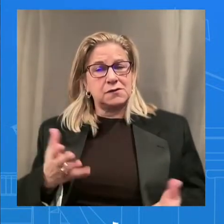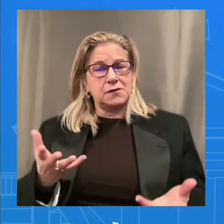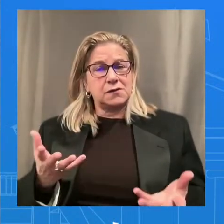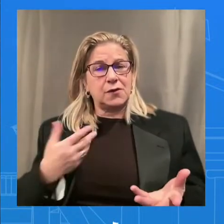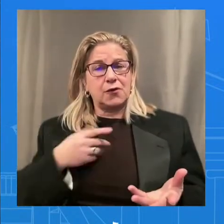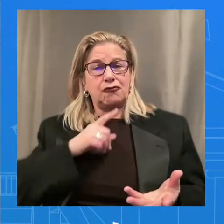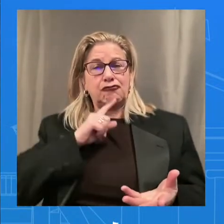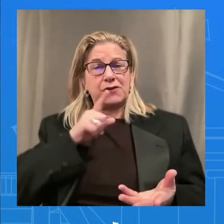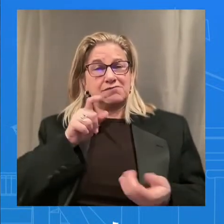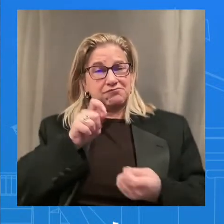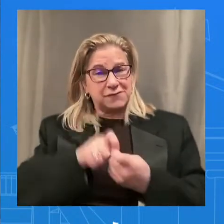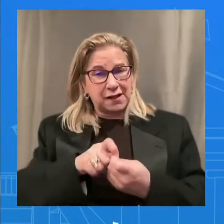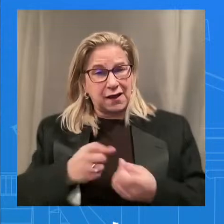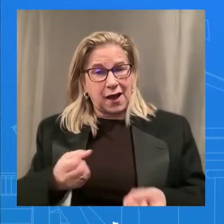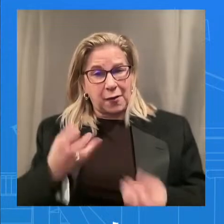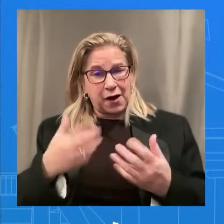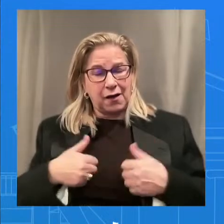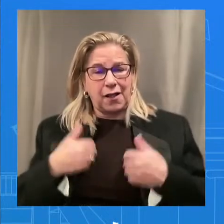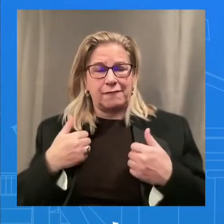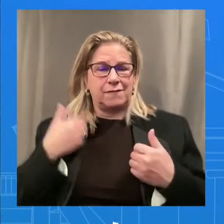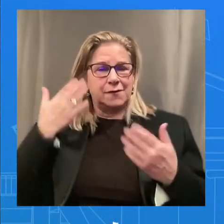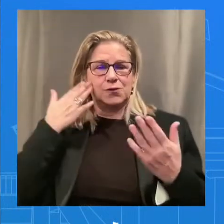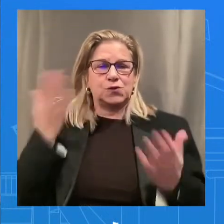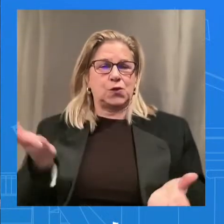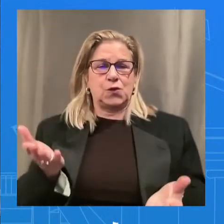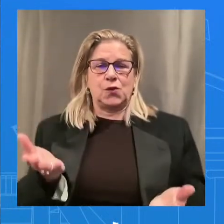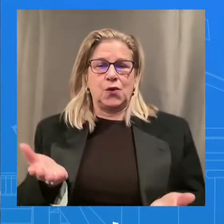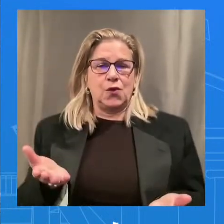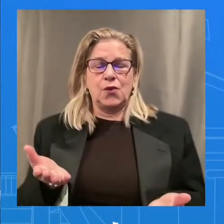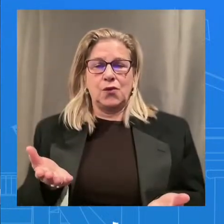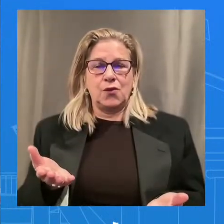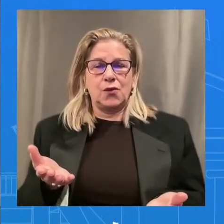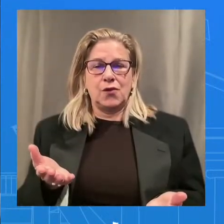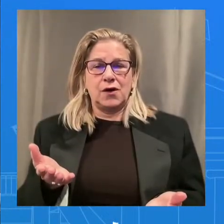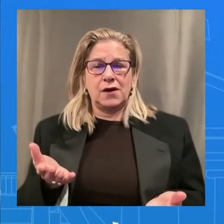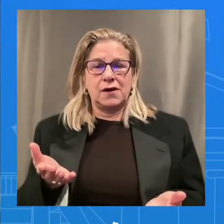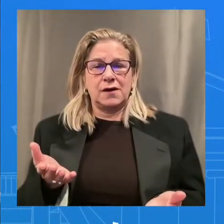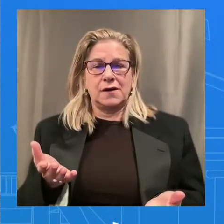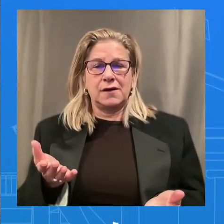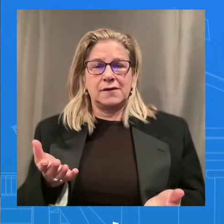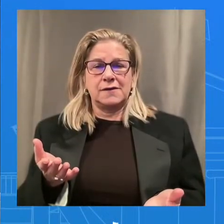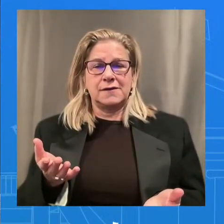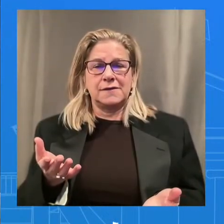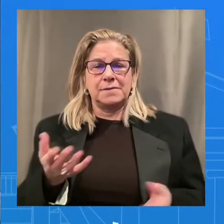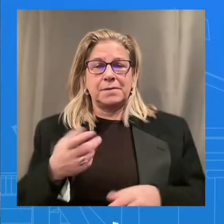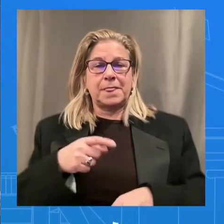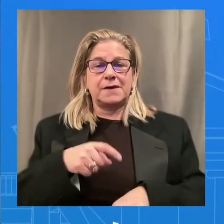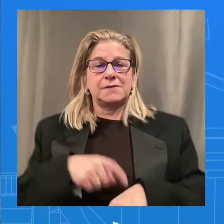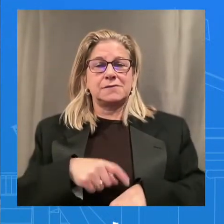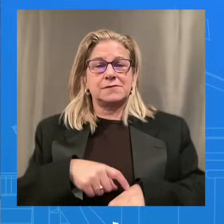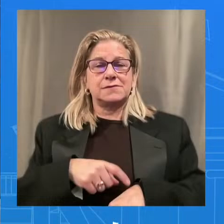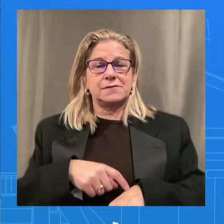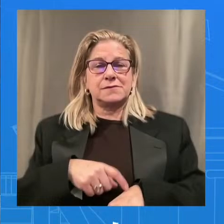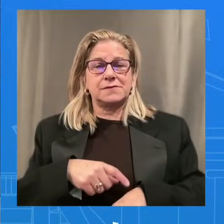that has to do with the timing and the sequencing of some of the things that the administration has been announcing. We’ve seen oil prices jump